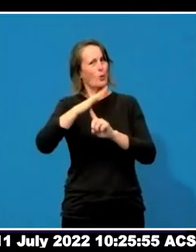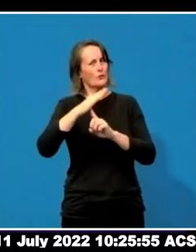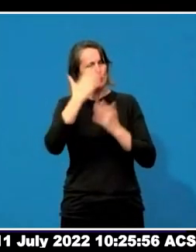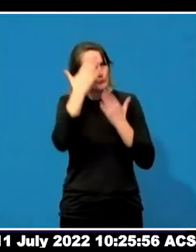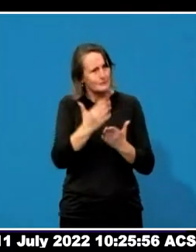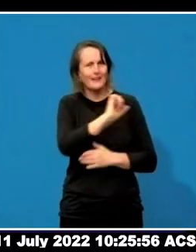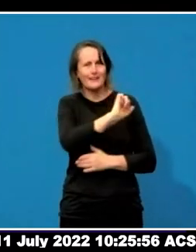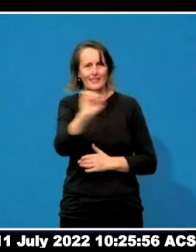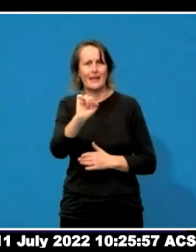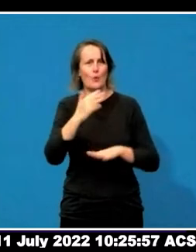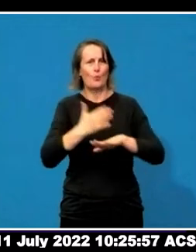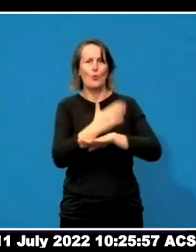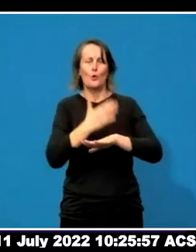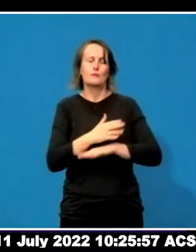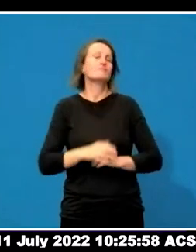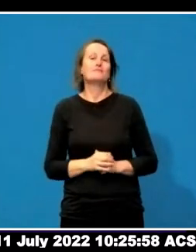responsibilities of this Royal Commission.